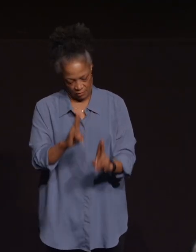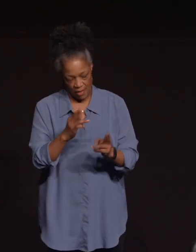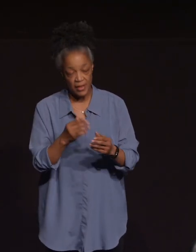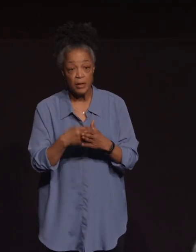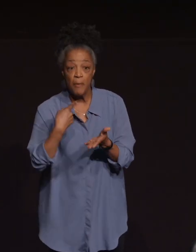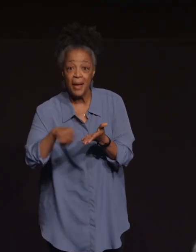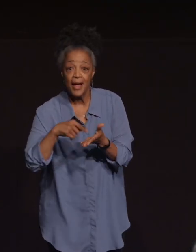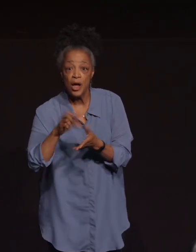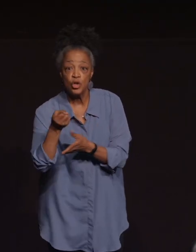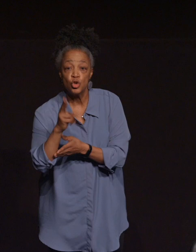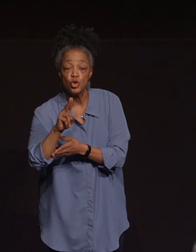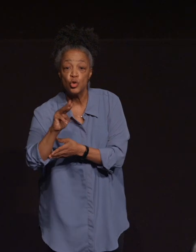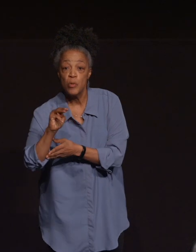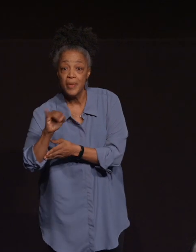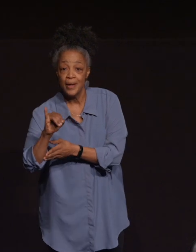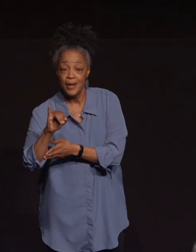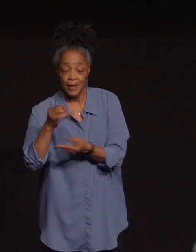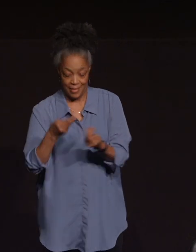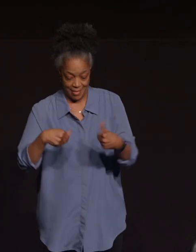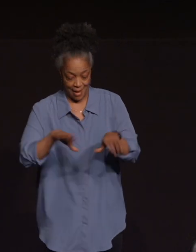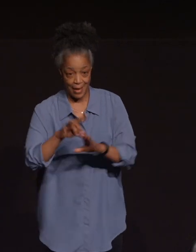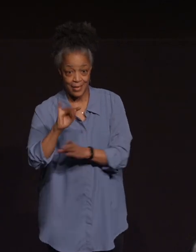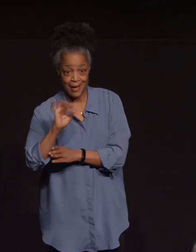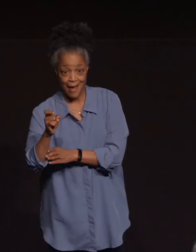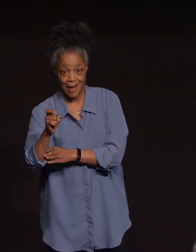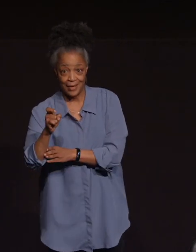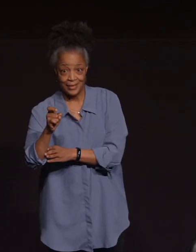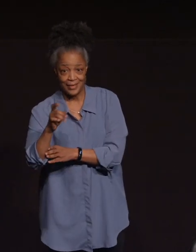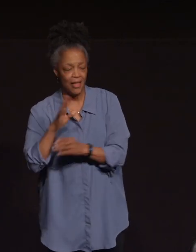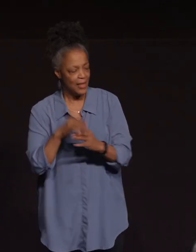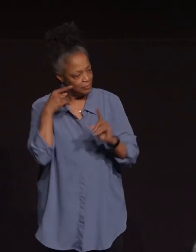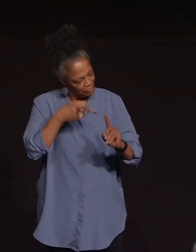payment of Shuumi Land Tax, a material way for non-indigenous